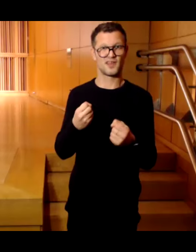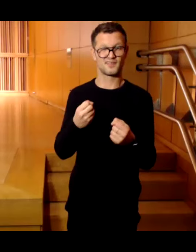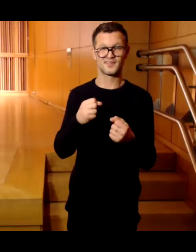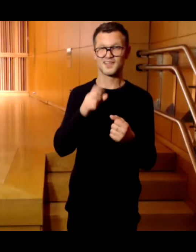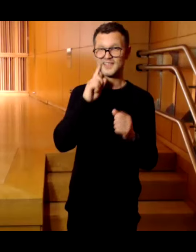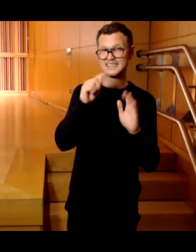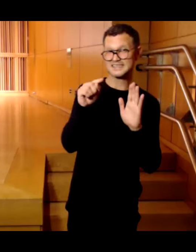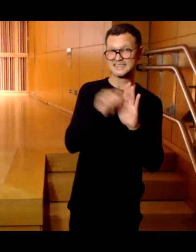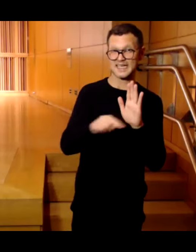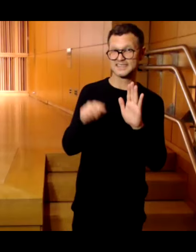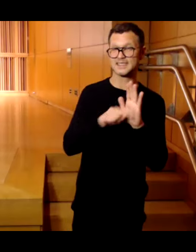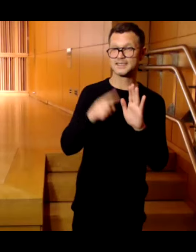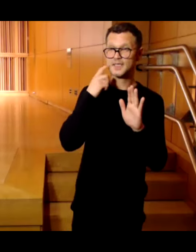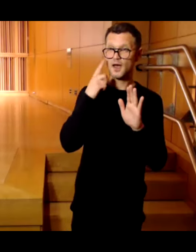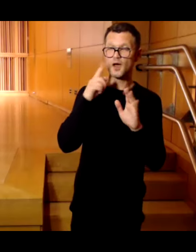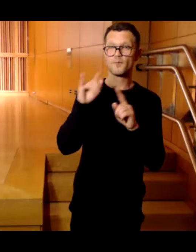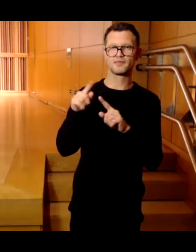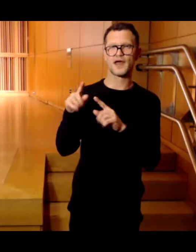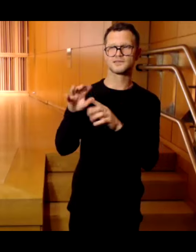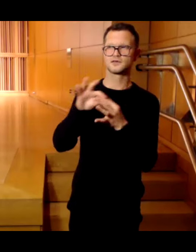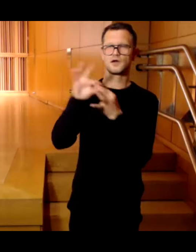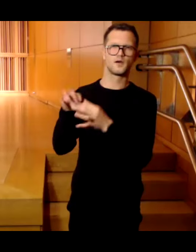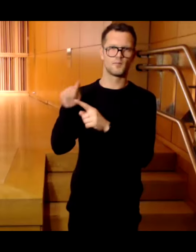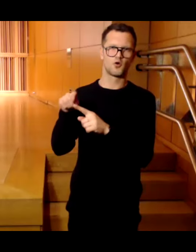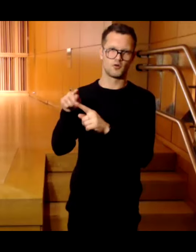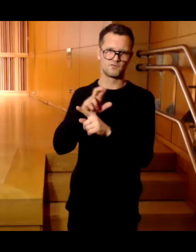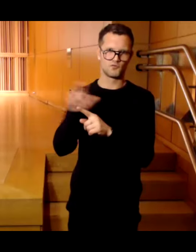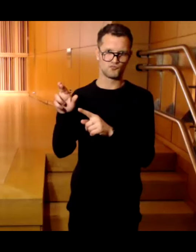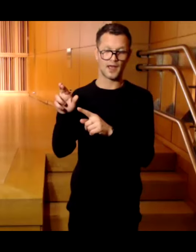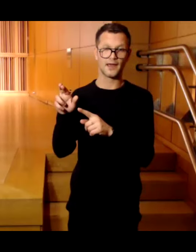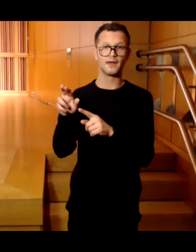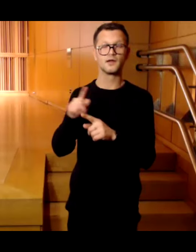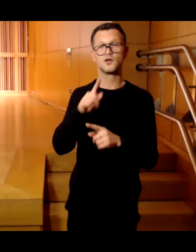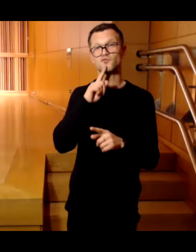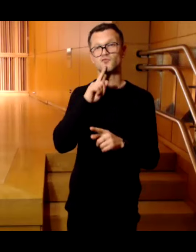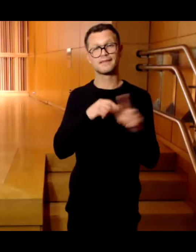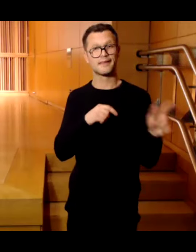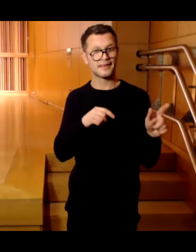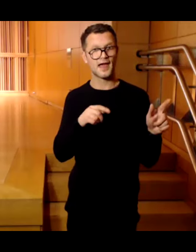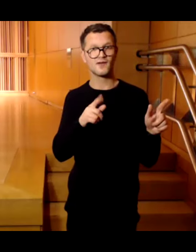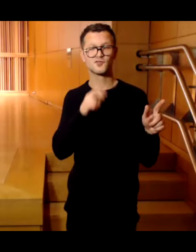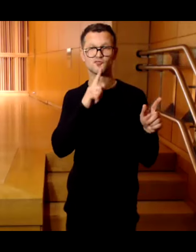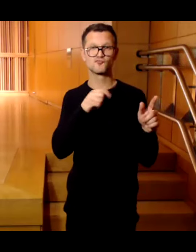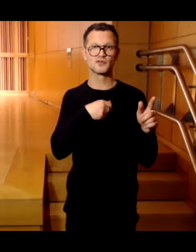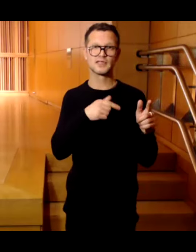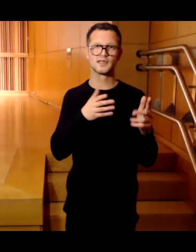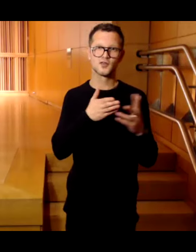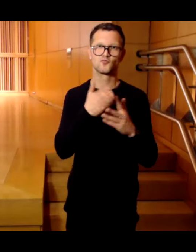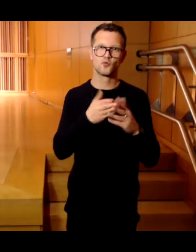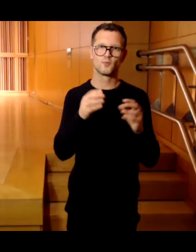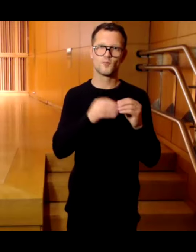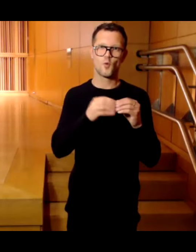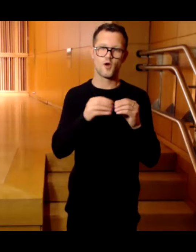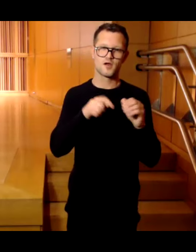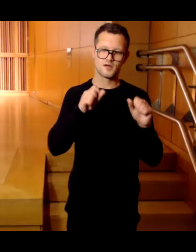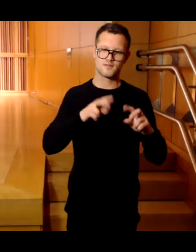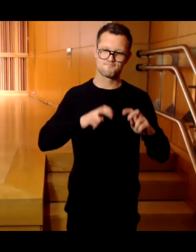calling card of the right. Well, what passes for the left often articulates itself through ever more complicated narratives of resentment.